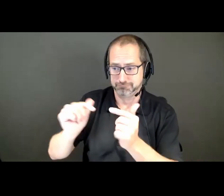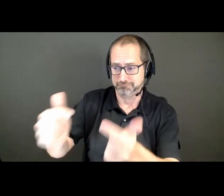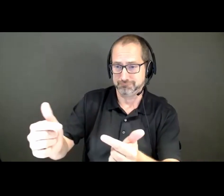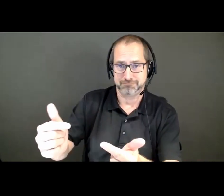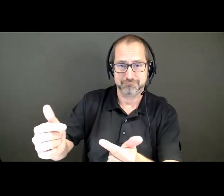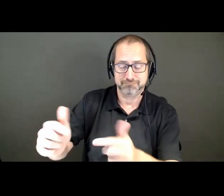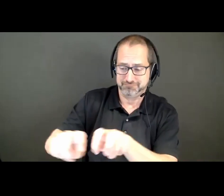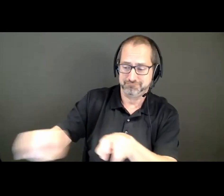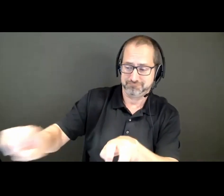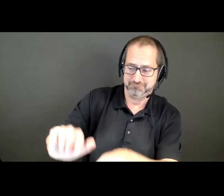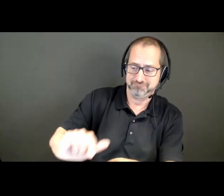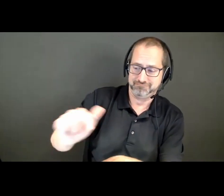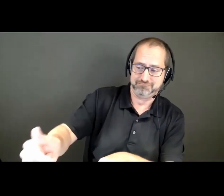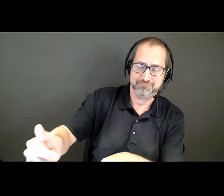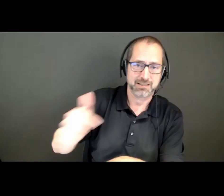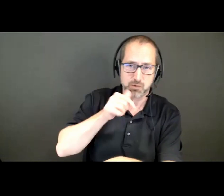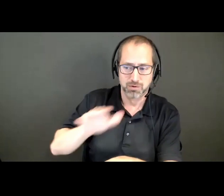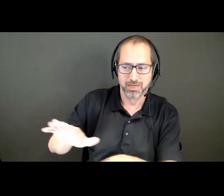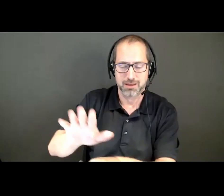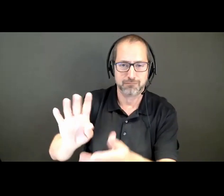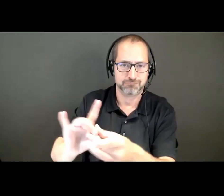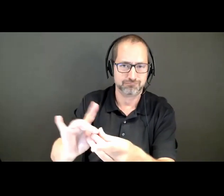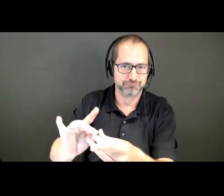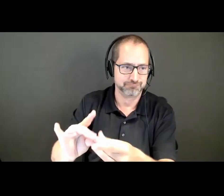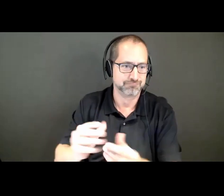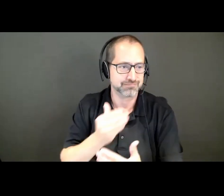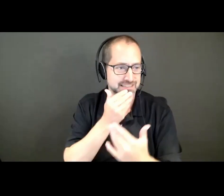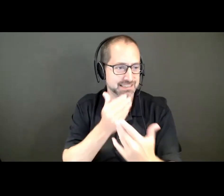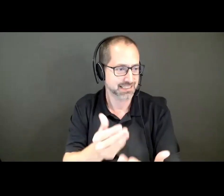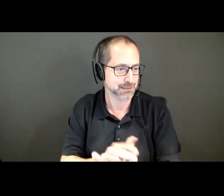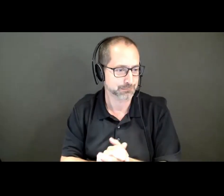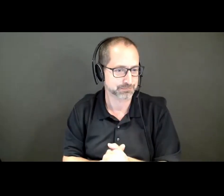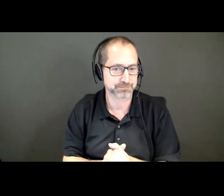colleagues to weigh in on the question. Thank you. >> DR. JEN RINALDI: Brilliant. Thank you so much,